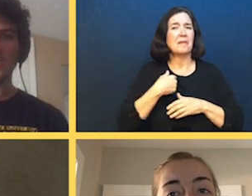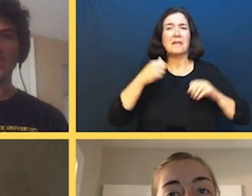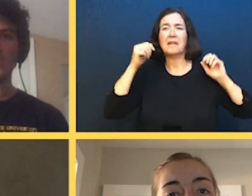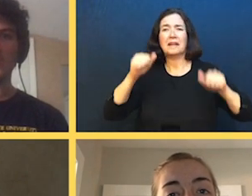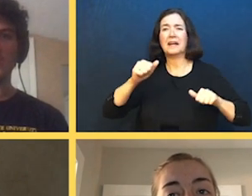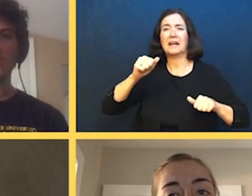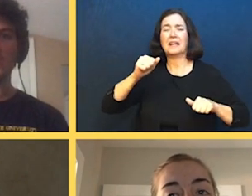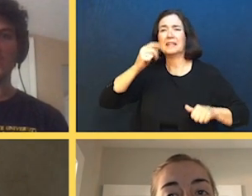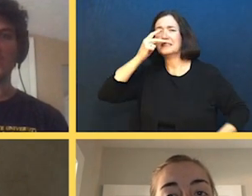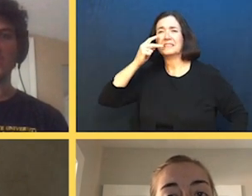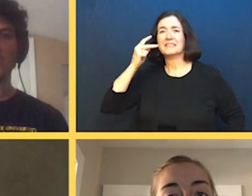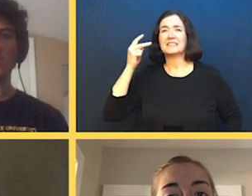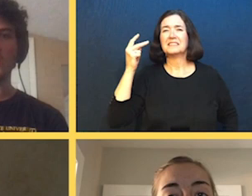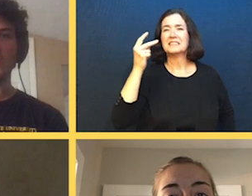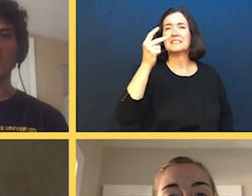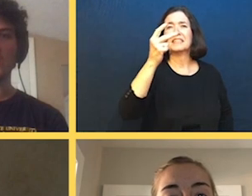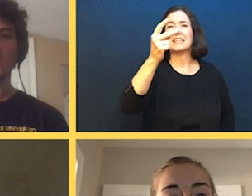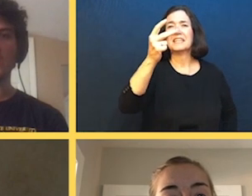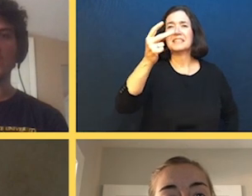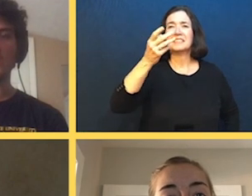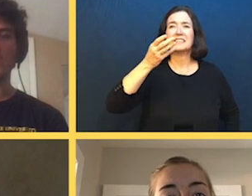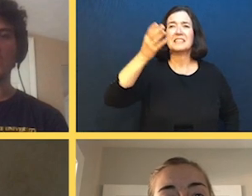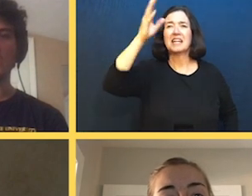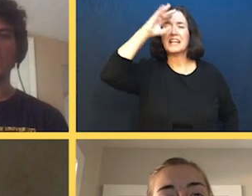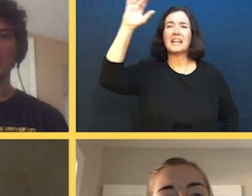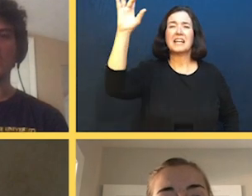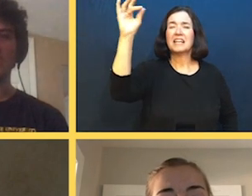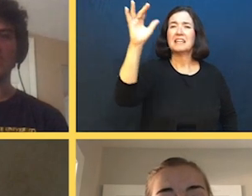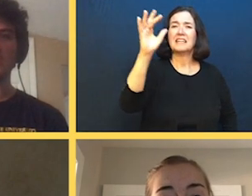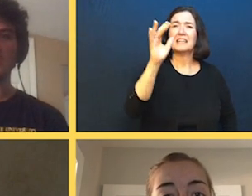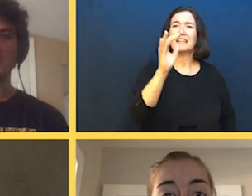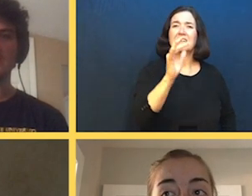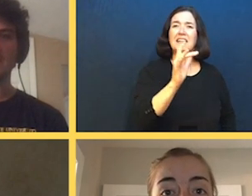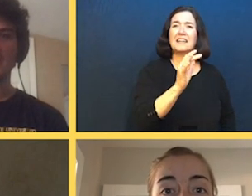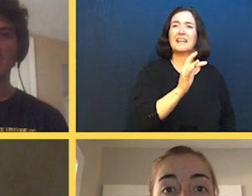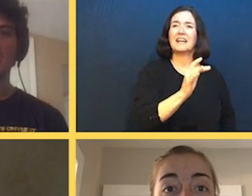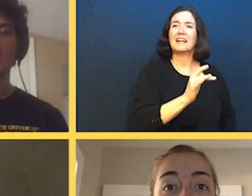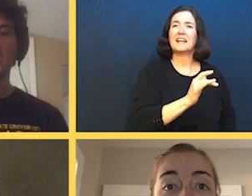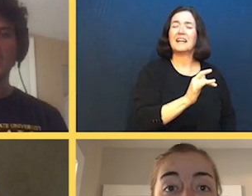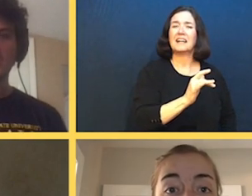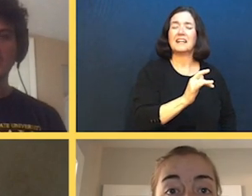I can see the light.